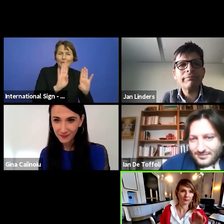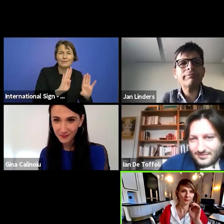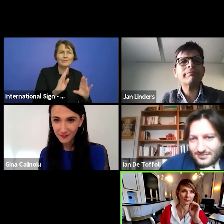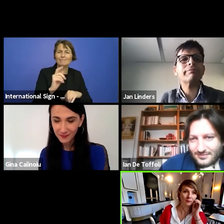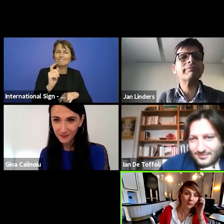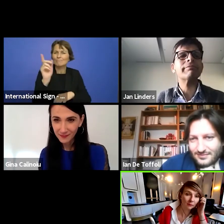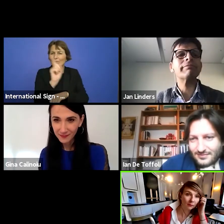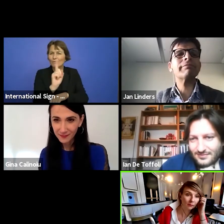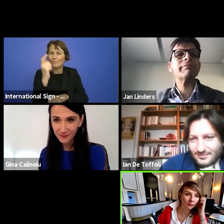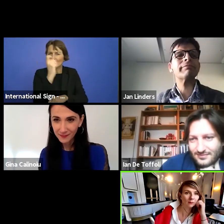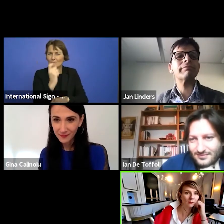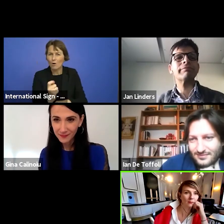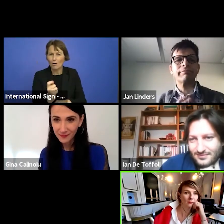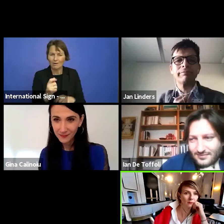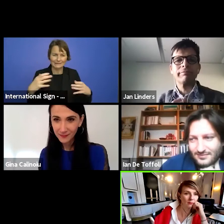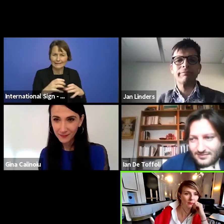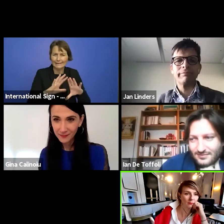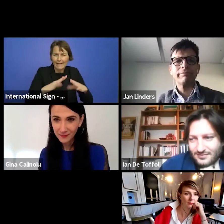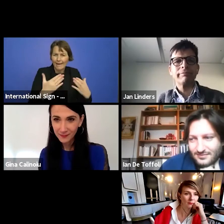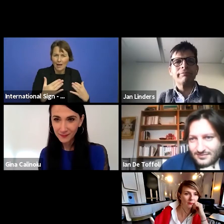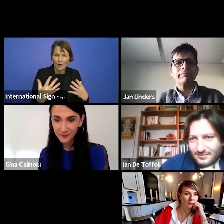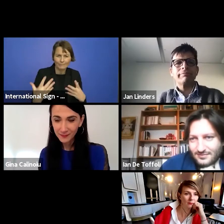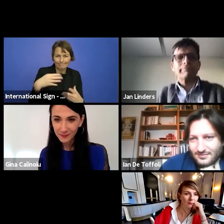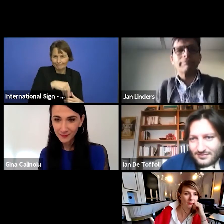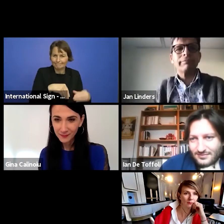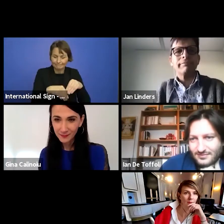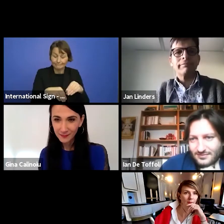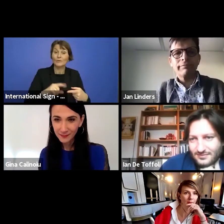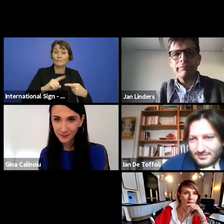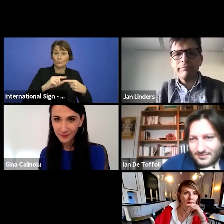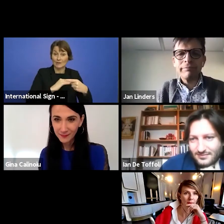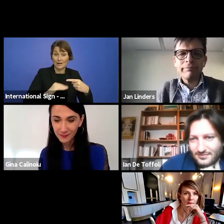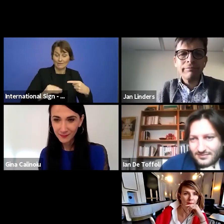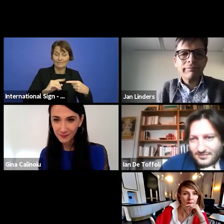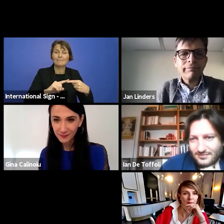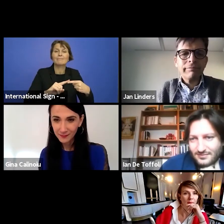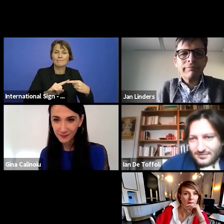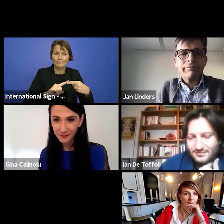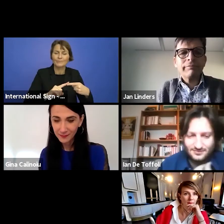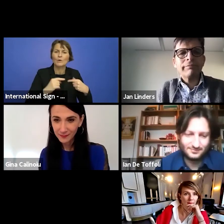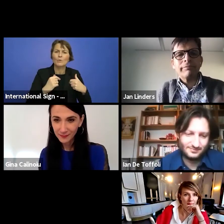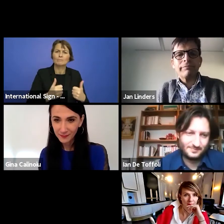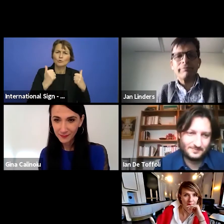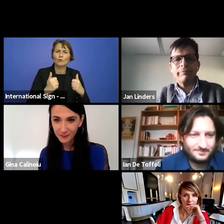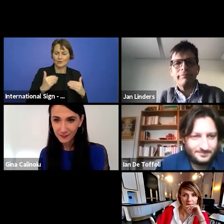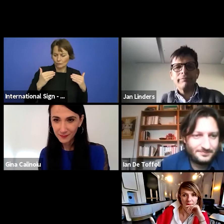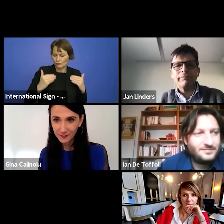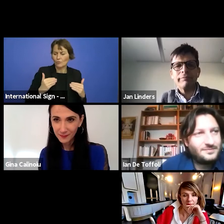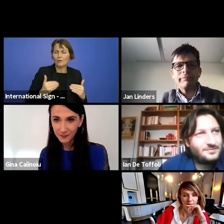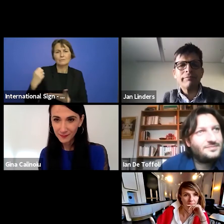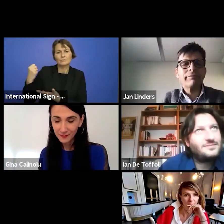at two levels. First of all: Increasing structural support for international cooperation